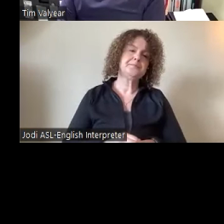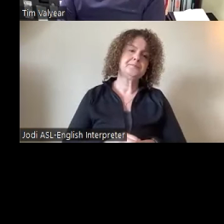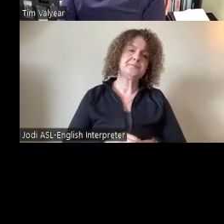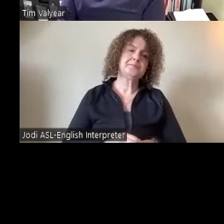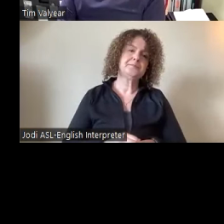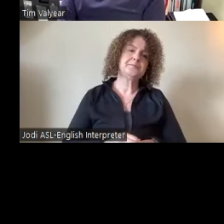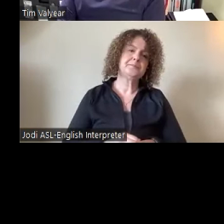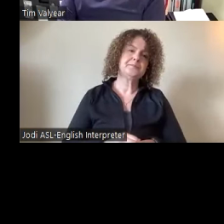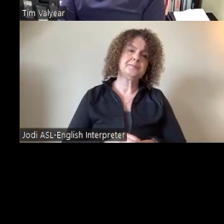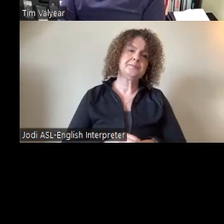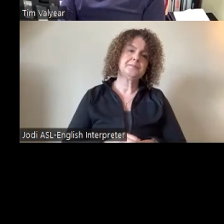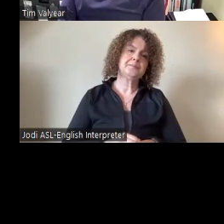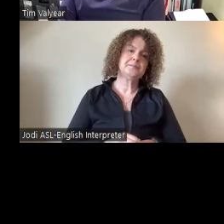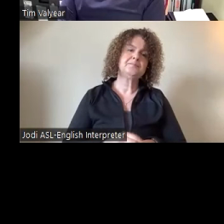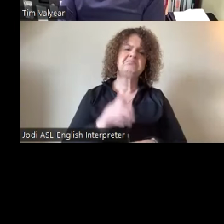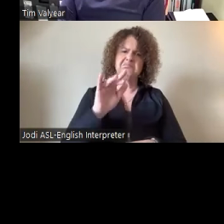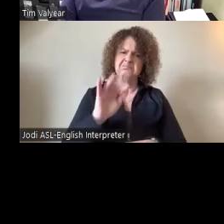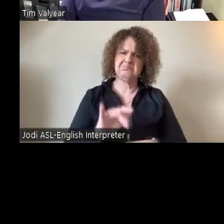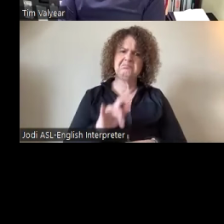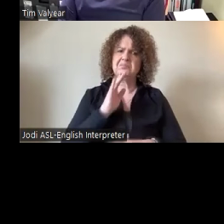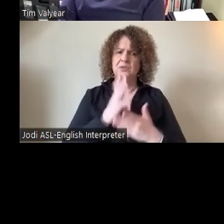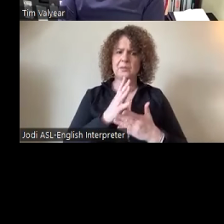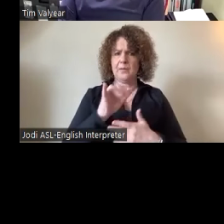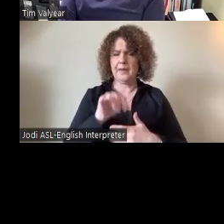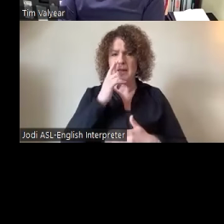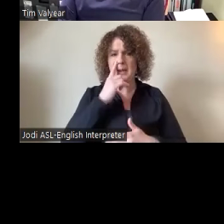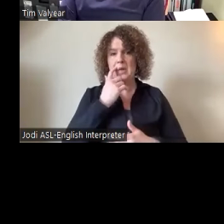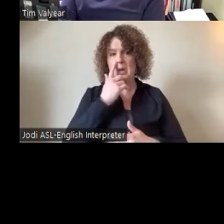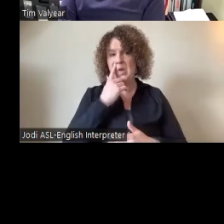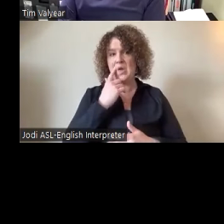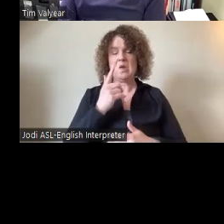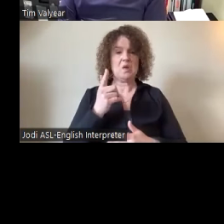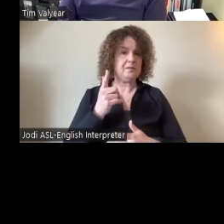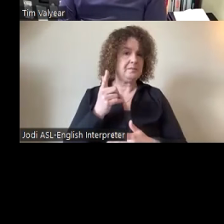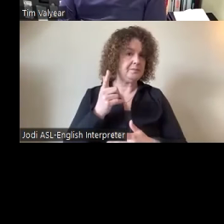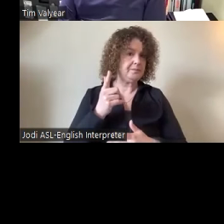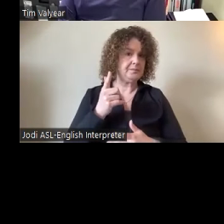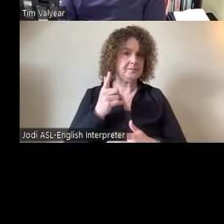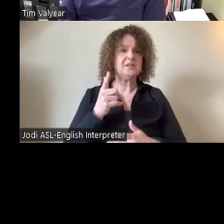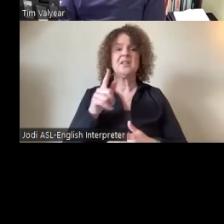about the rest of that already on slide